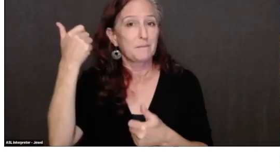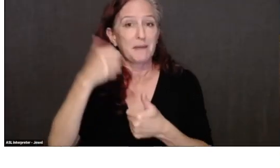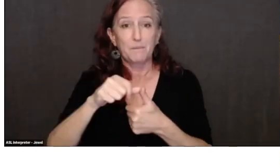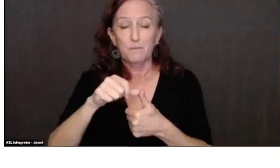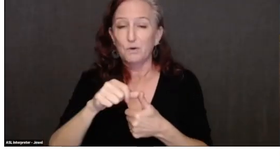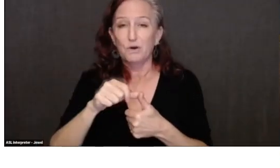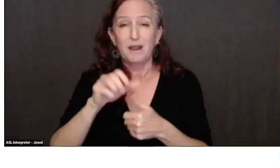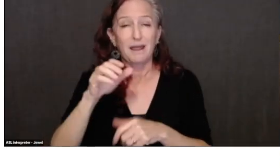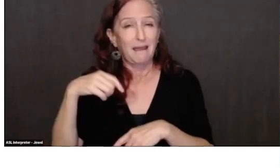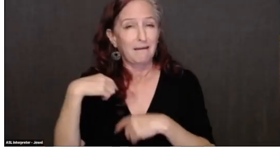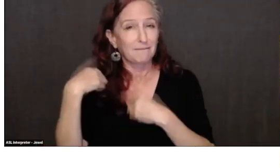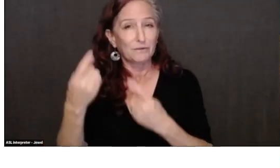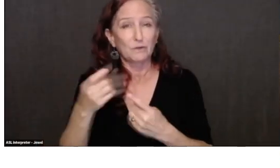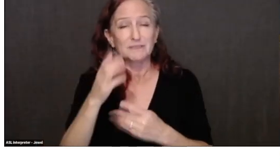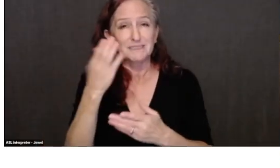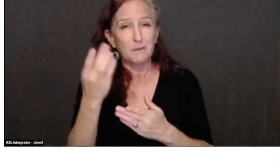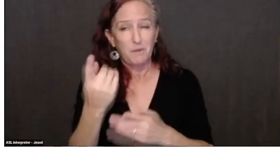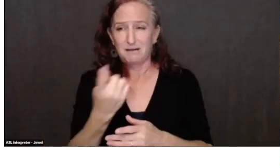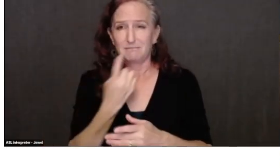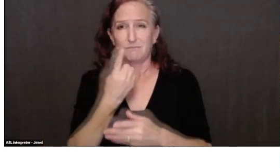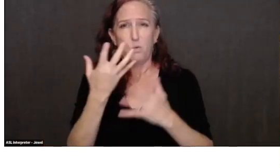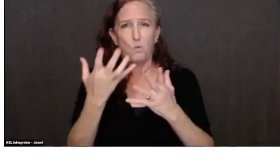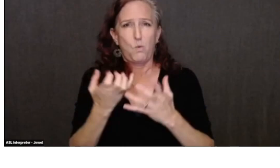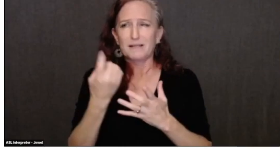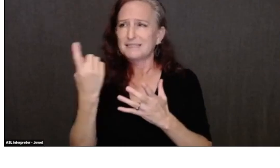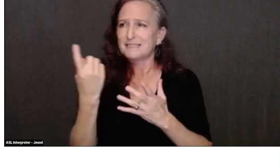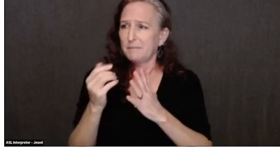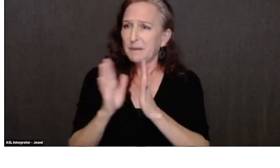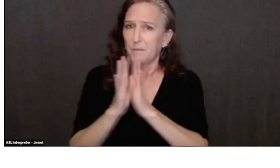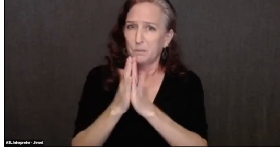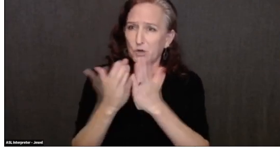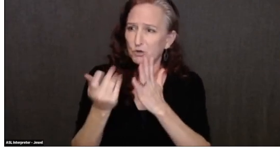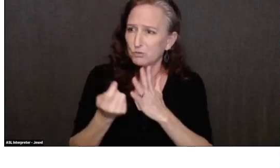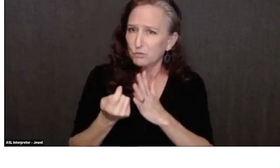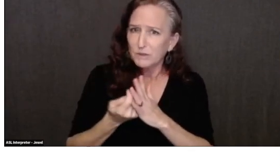from our collection so maybe we're just a weird lucky community